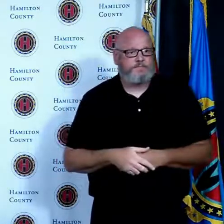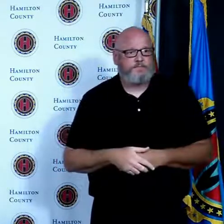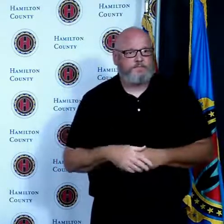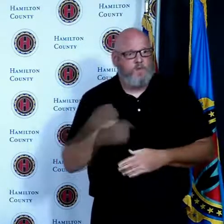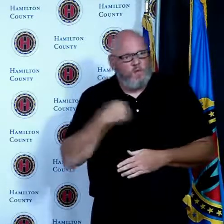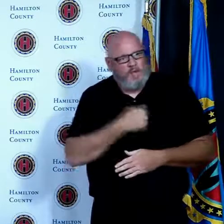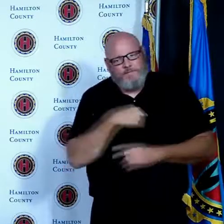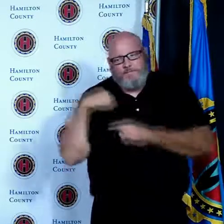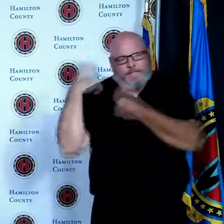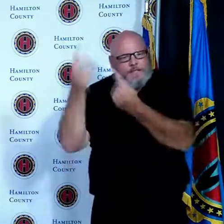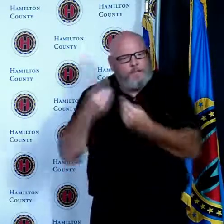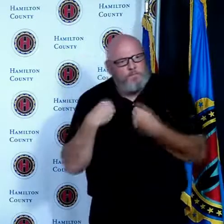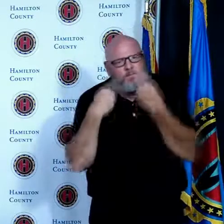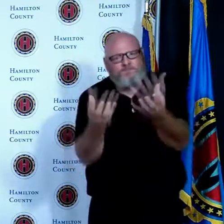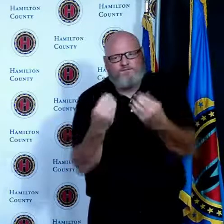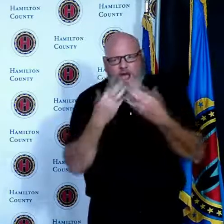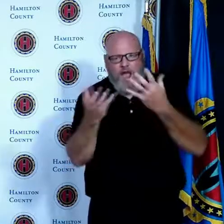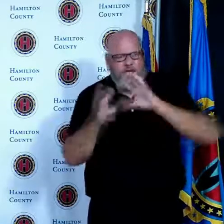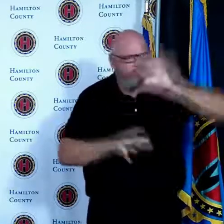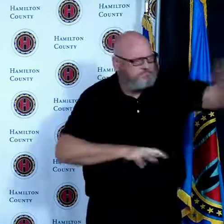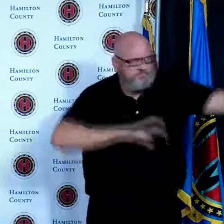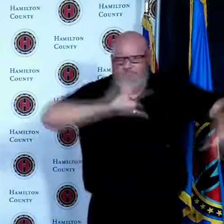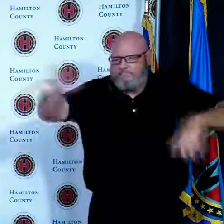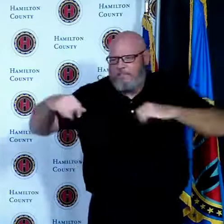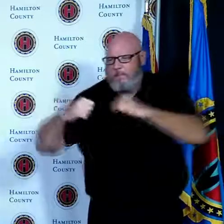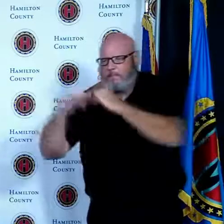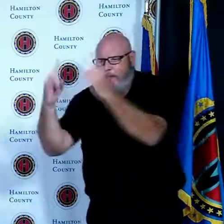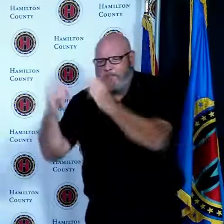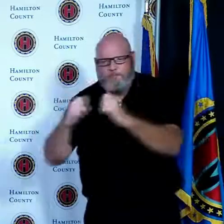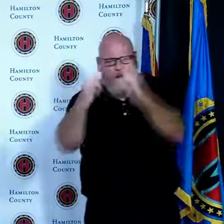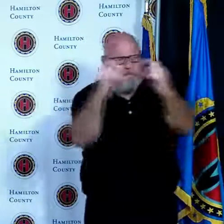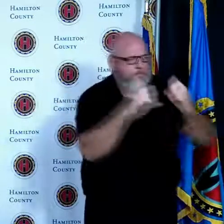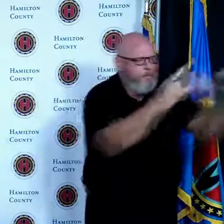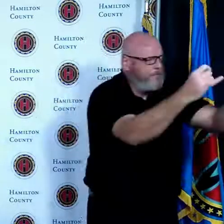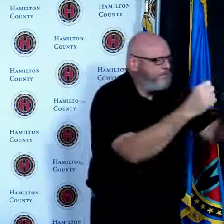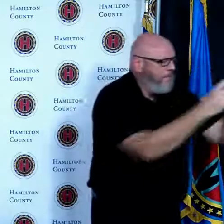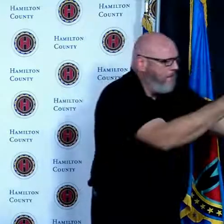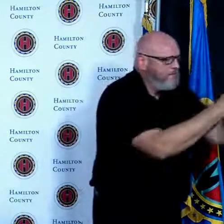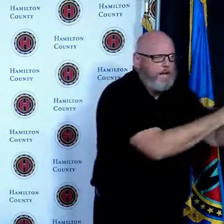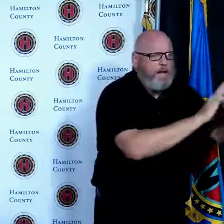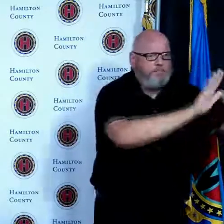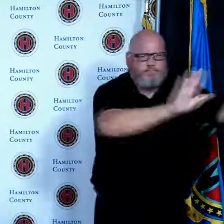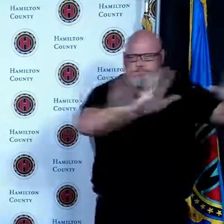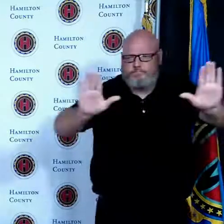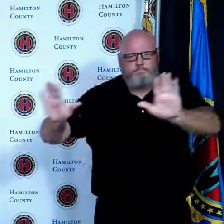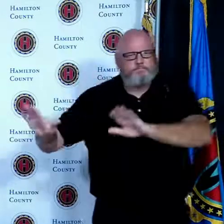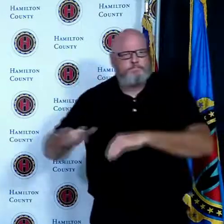College of Nursing will go into more detail here but Hamilton County has partnered with the Health Collaborative